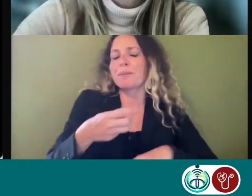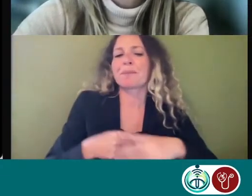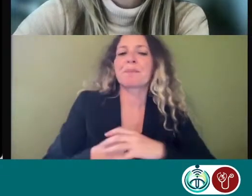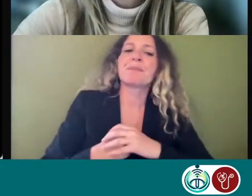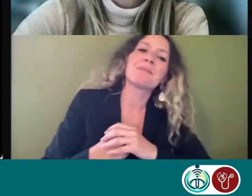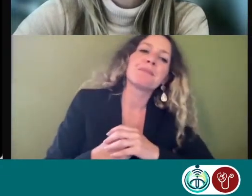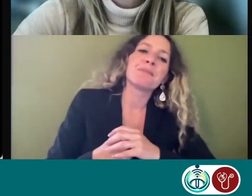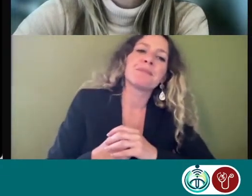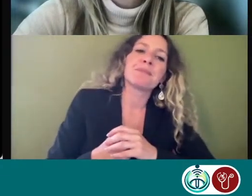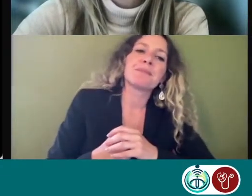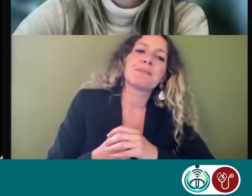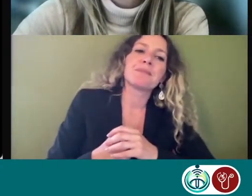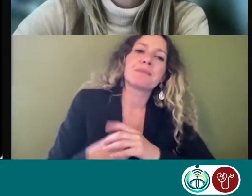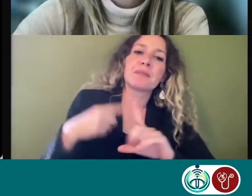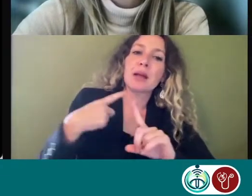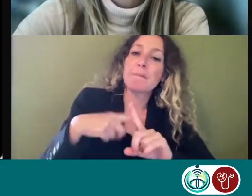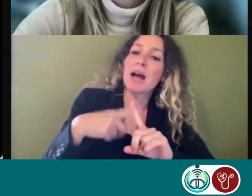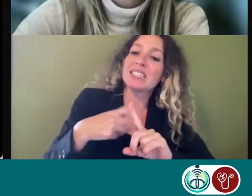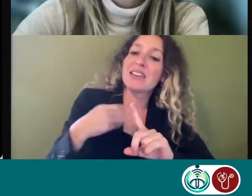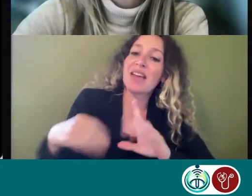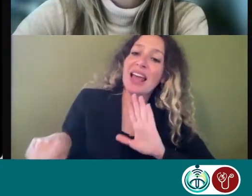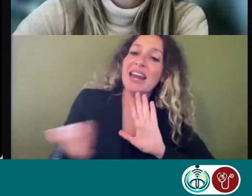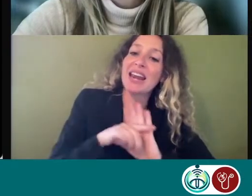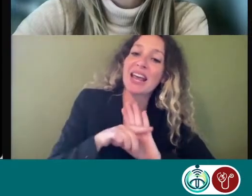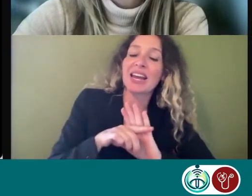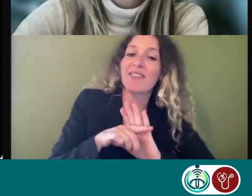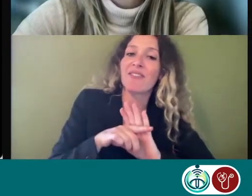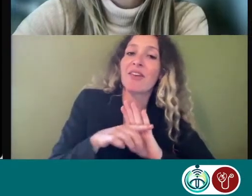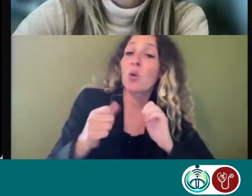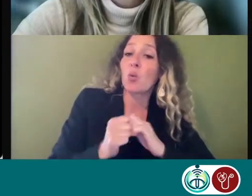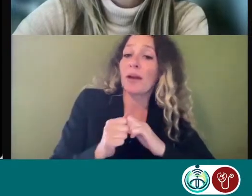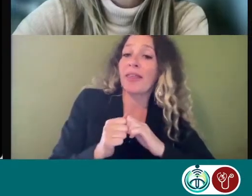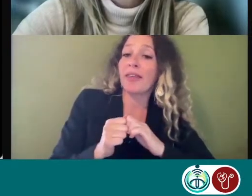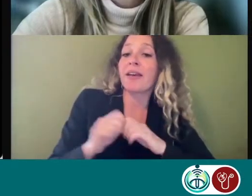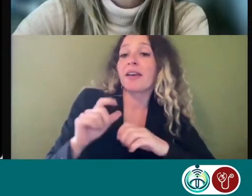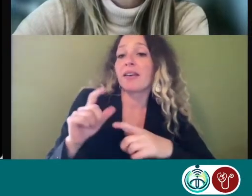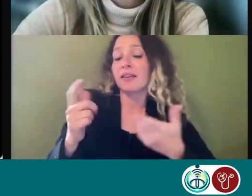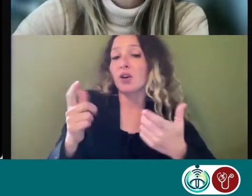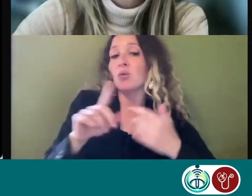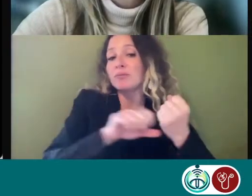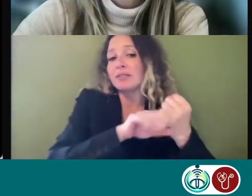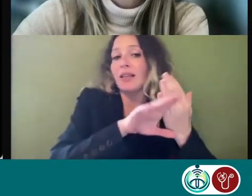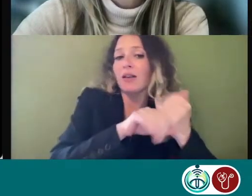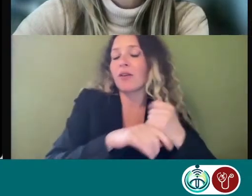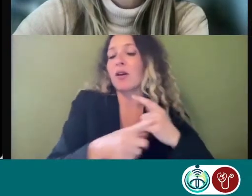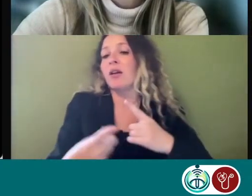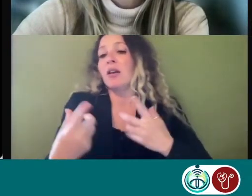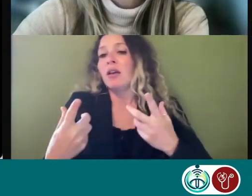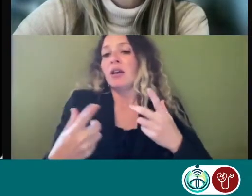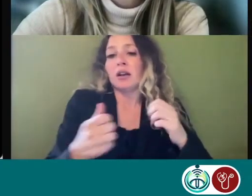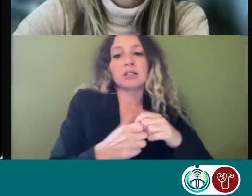We had themes about positive and negative experiences with telehealth. And again, this is people with this autism and with other intellectual and developmental disabilities.